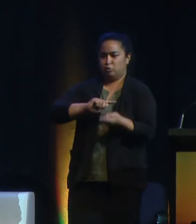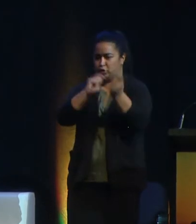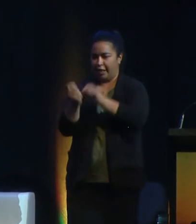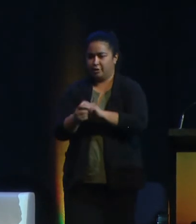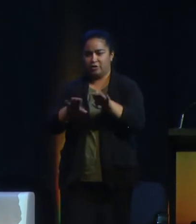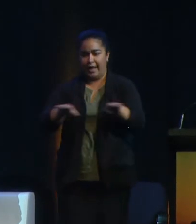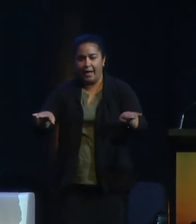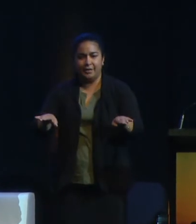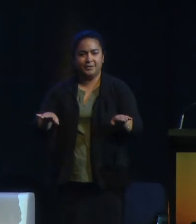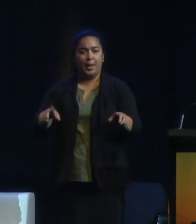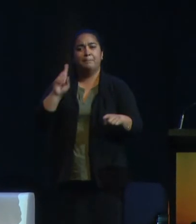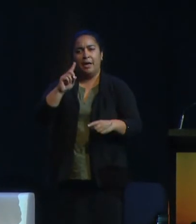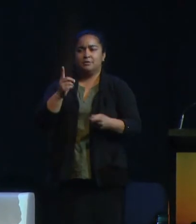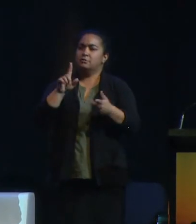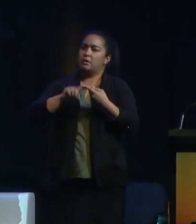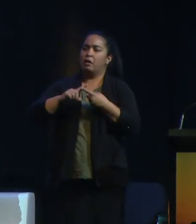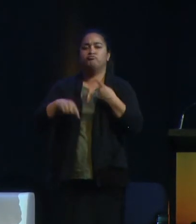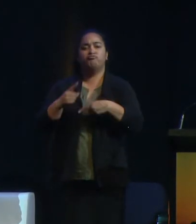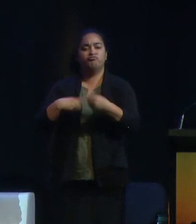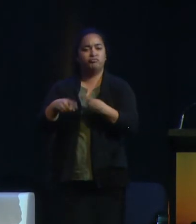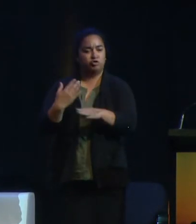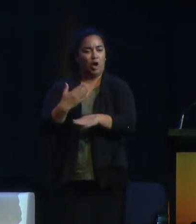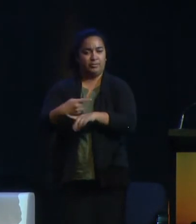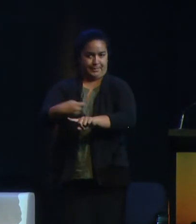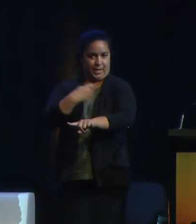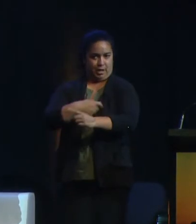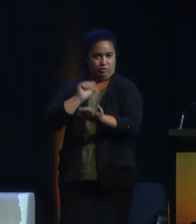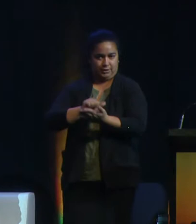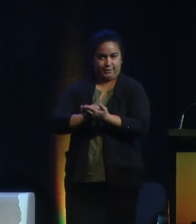emission jobs. But if we're gonna make that sort of vision